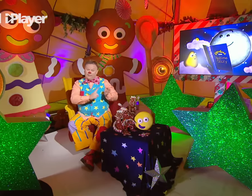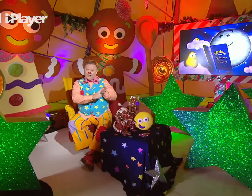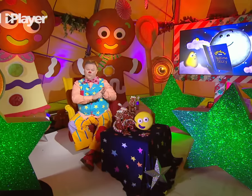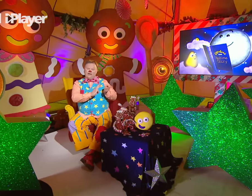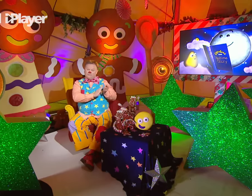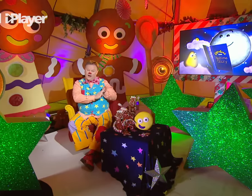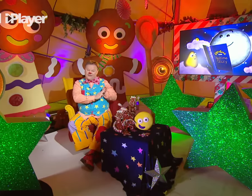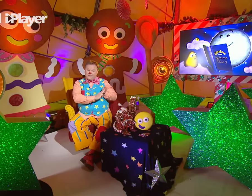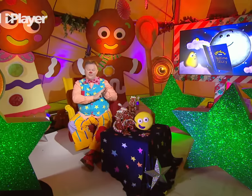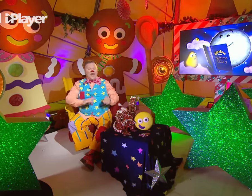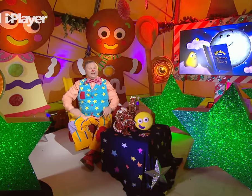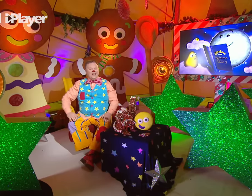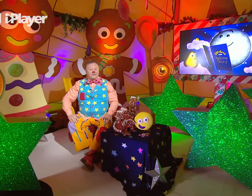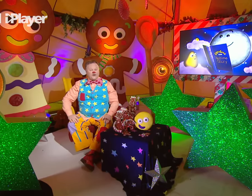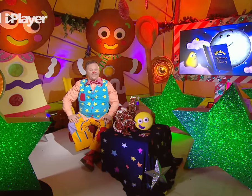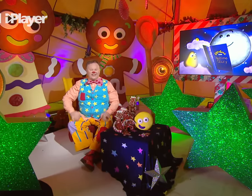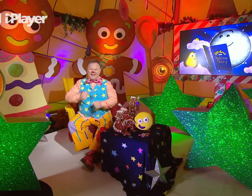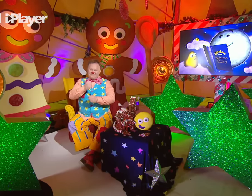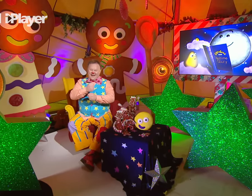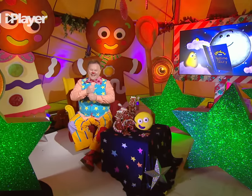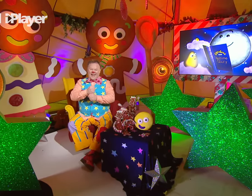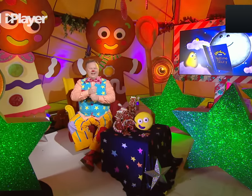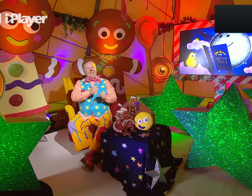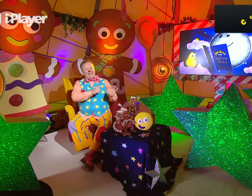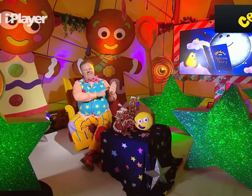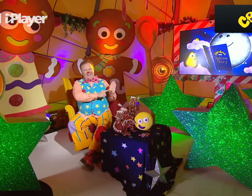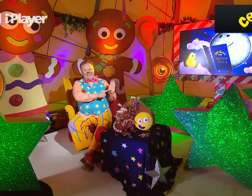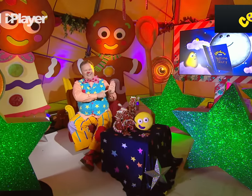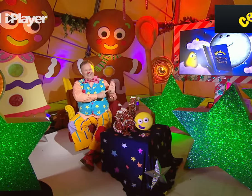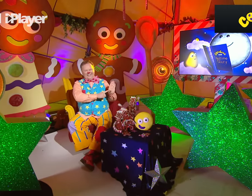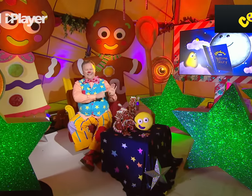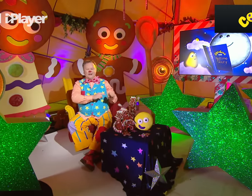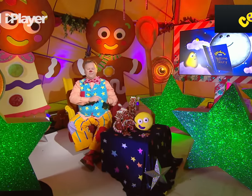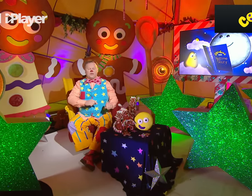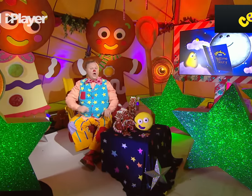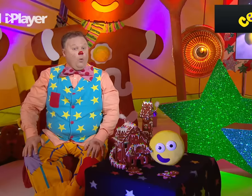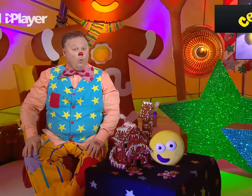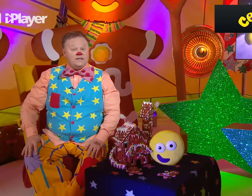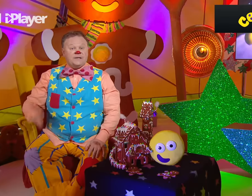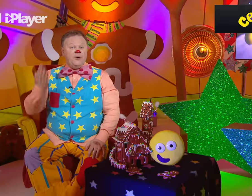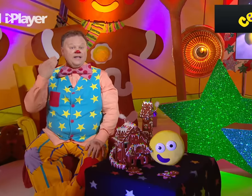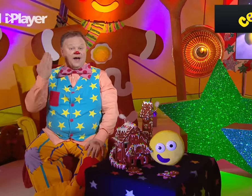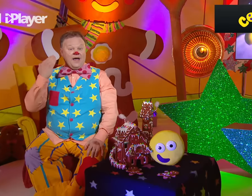by louise martin and illustrated by gail yerrell once upon a time